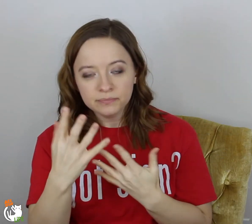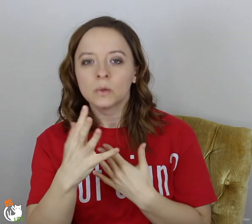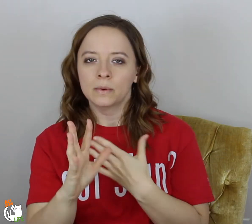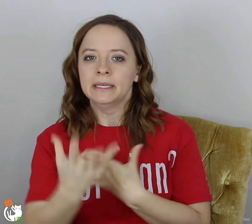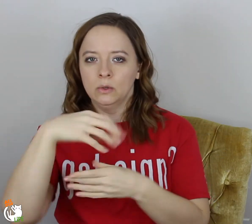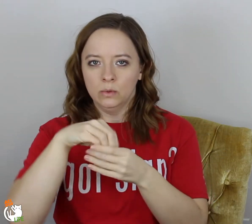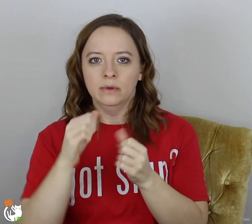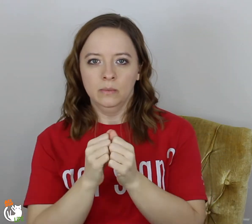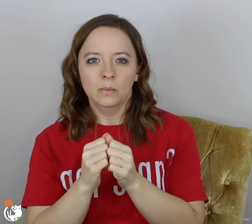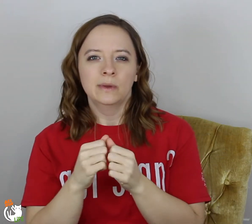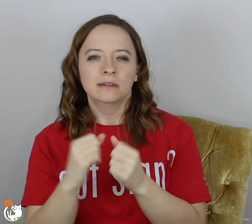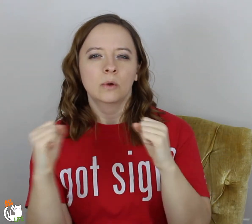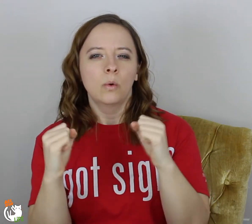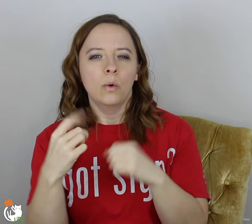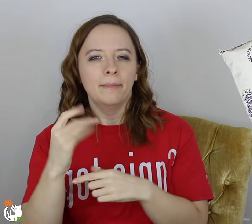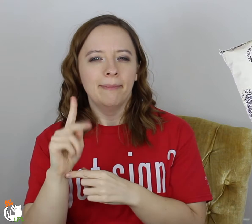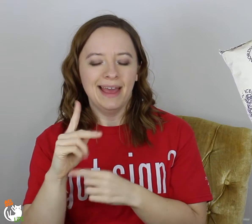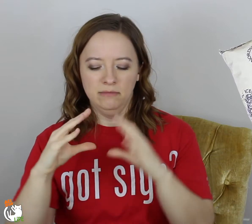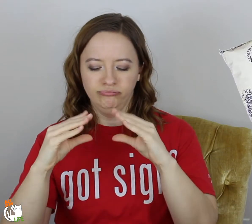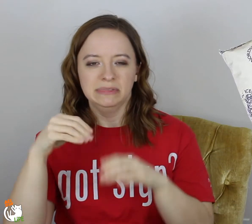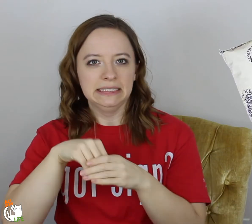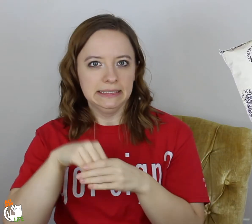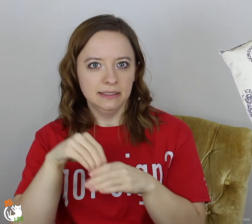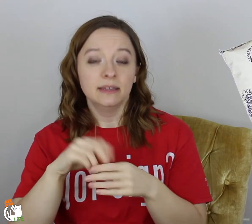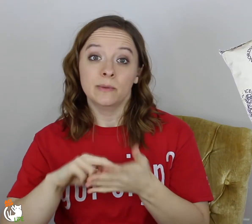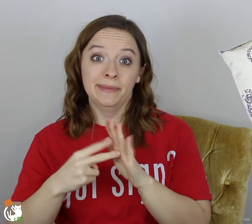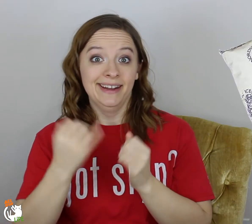It will have some cold packs included inside.